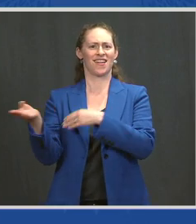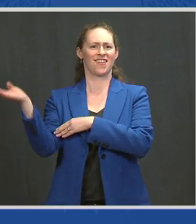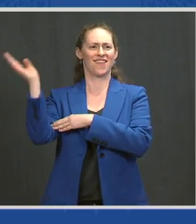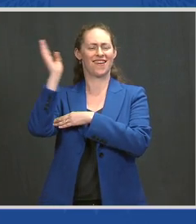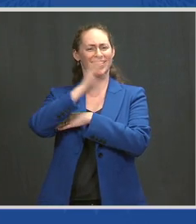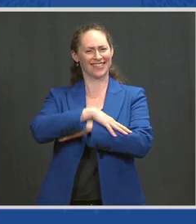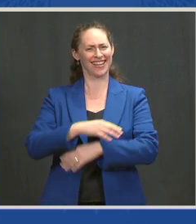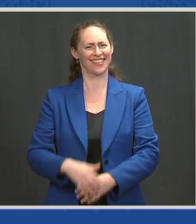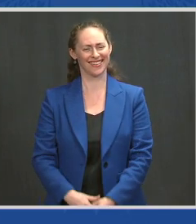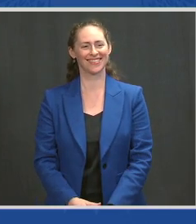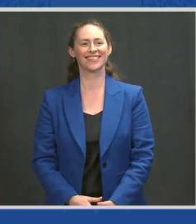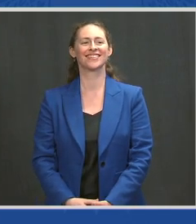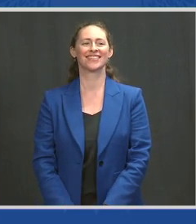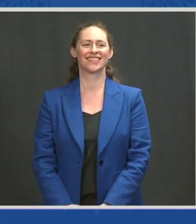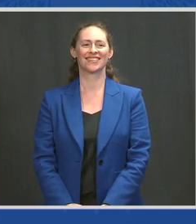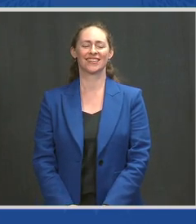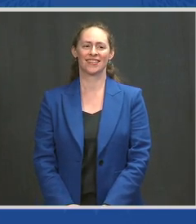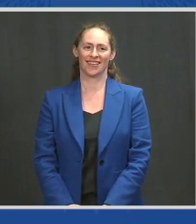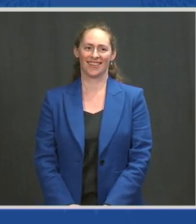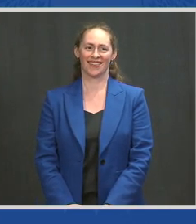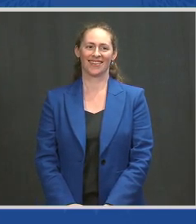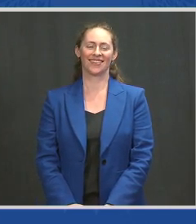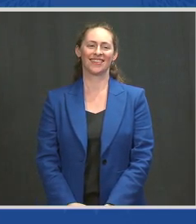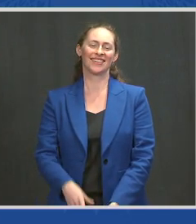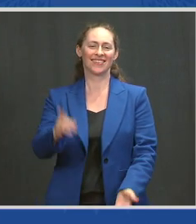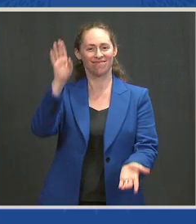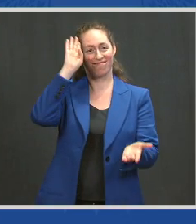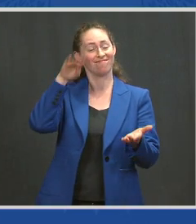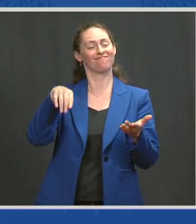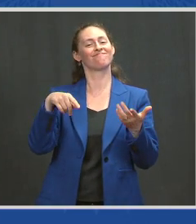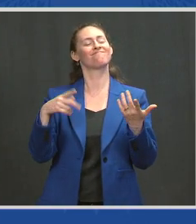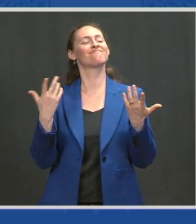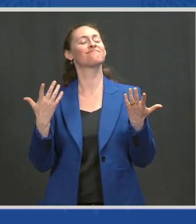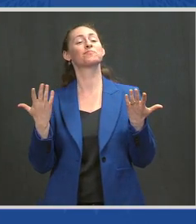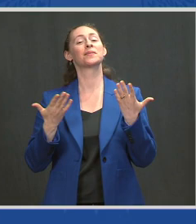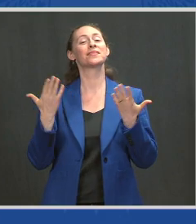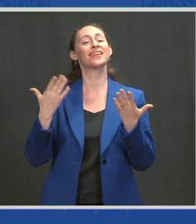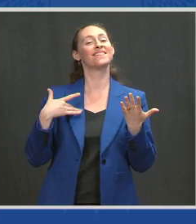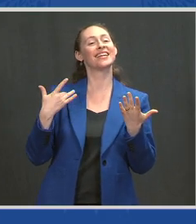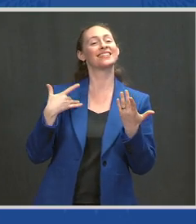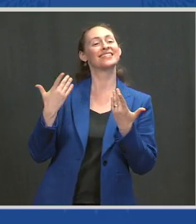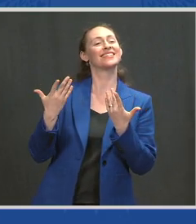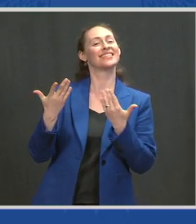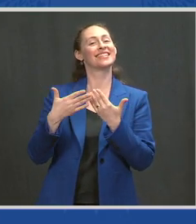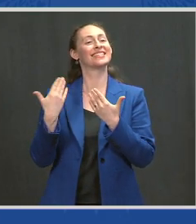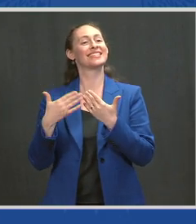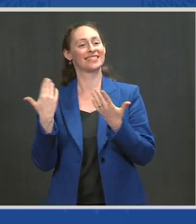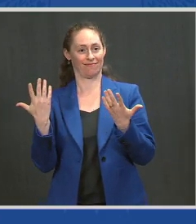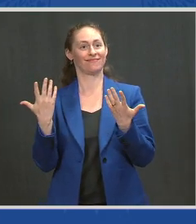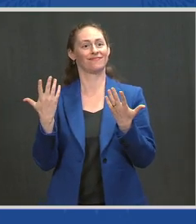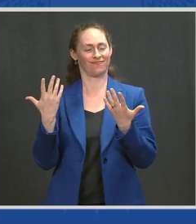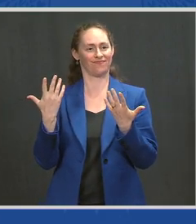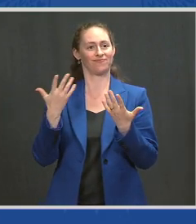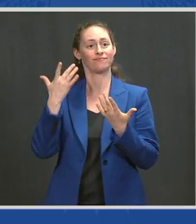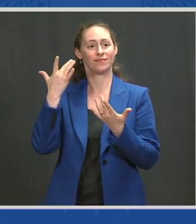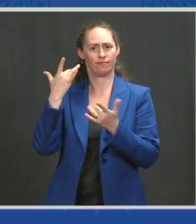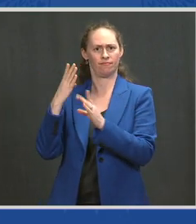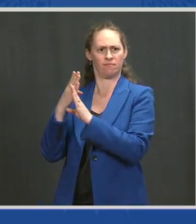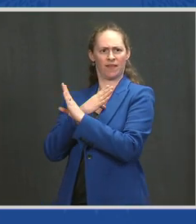I know it was easy getting into the -- the pre-meeting. There was no problem getting through those doors, was it -- was there?